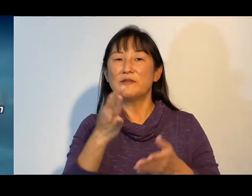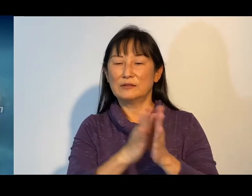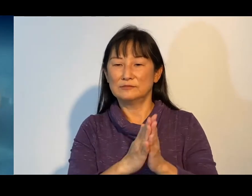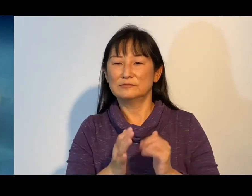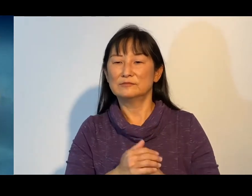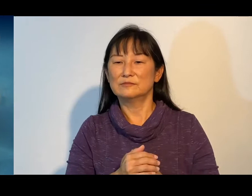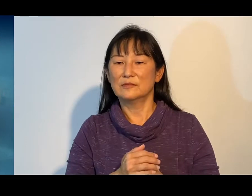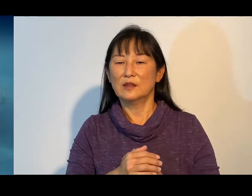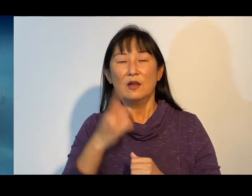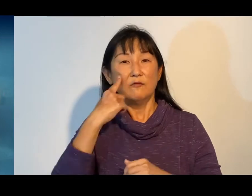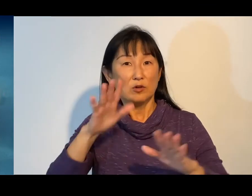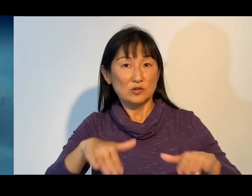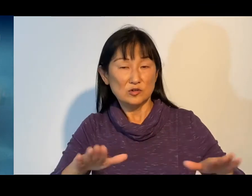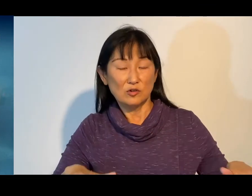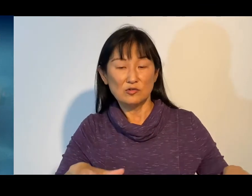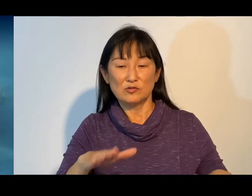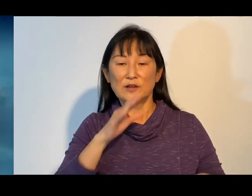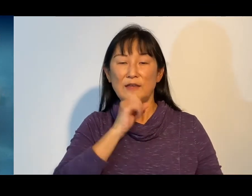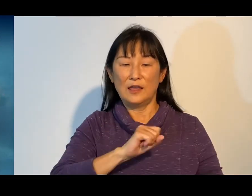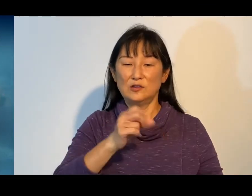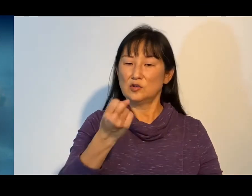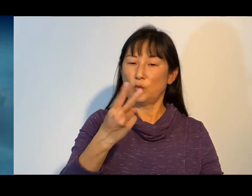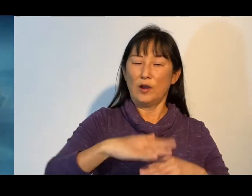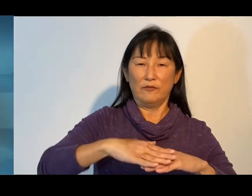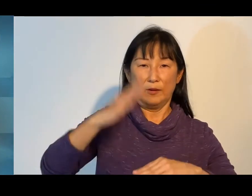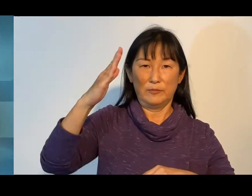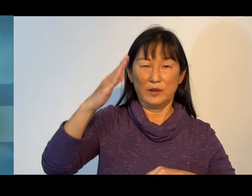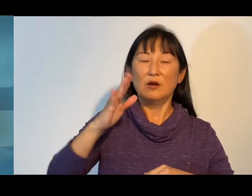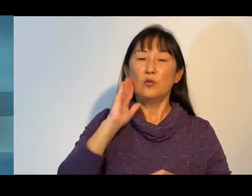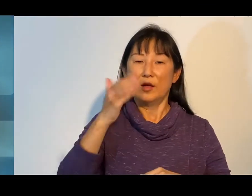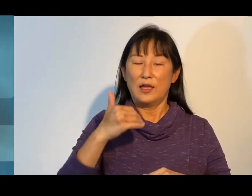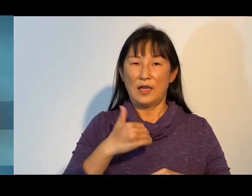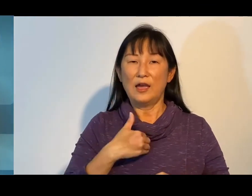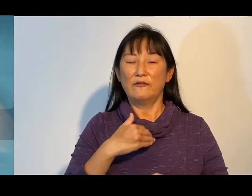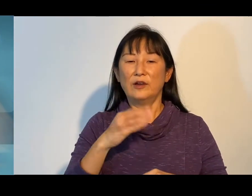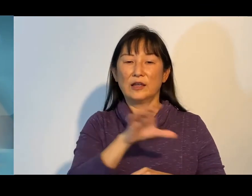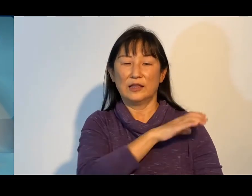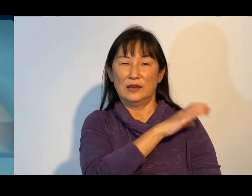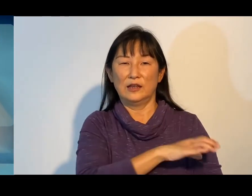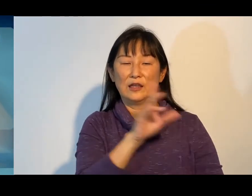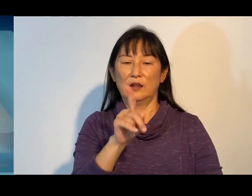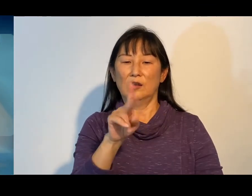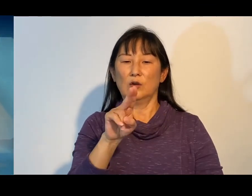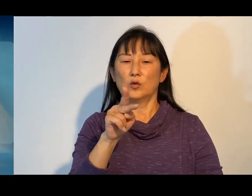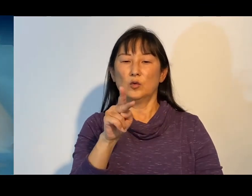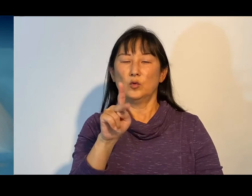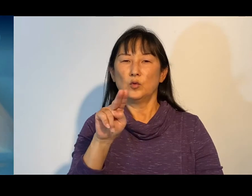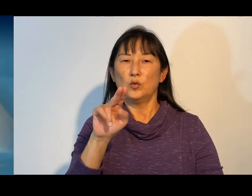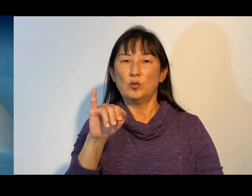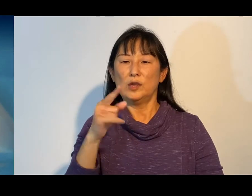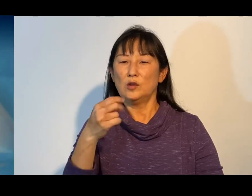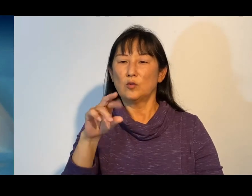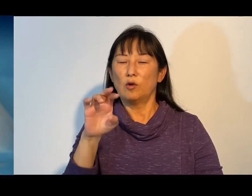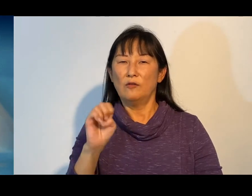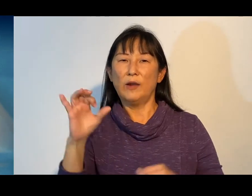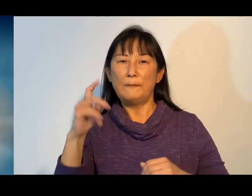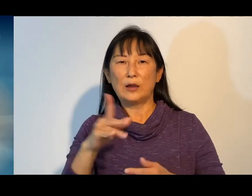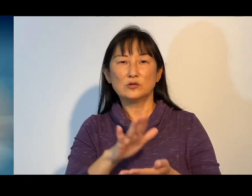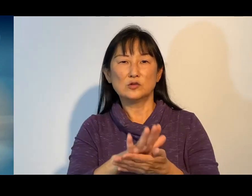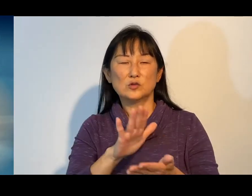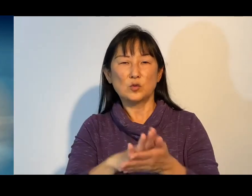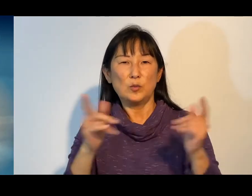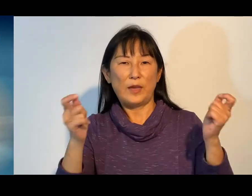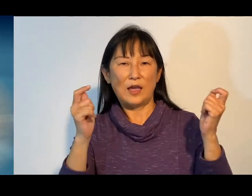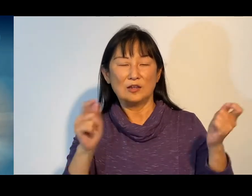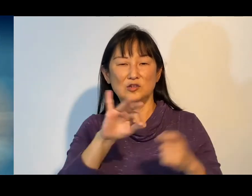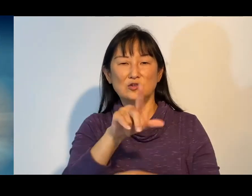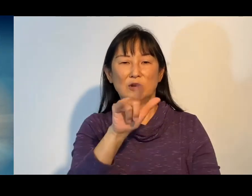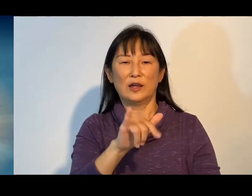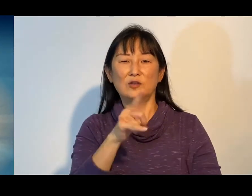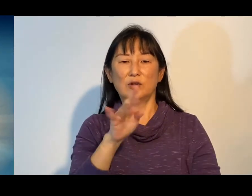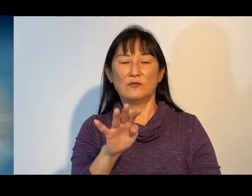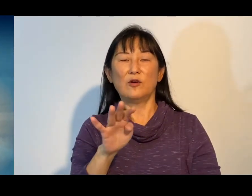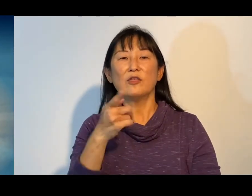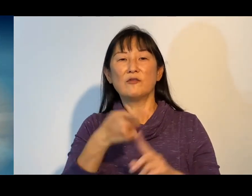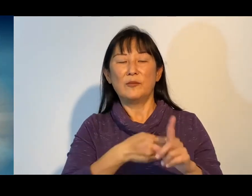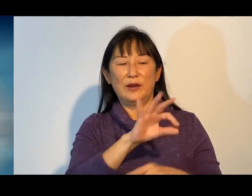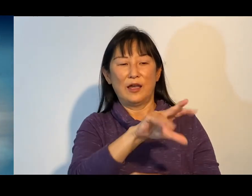For children aged 12 and older – we will have a clinic at the Kukui Grove Back to School Bash on July 24 from 9:30 a.m. to 12:30 p.m.